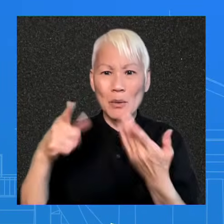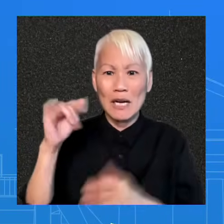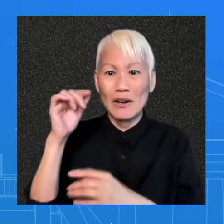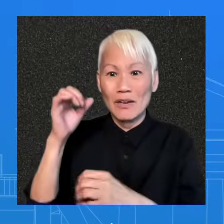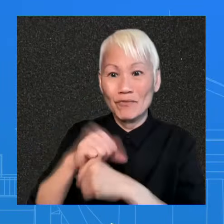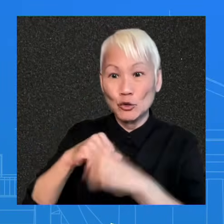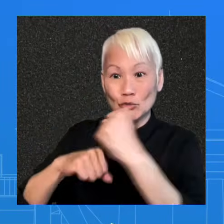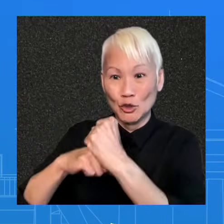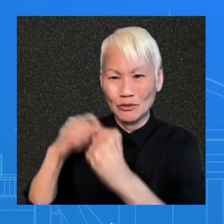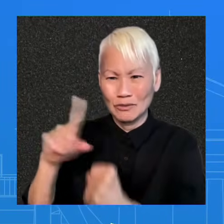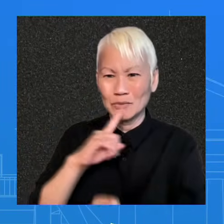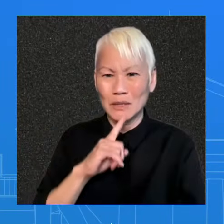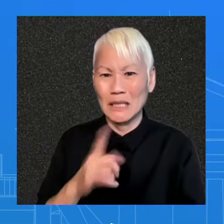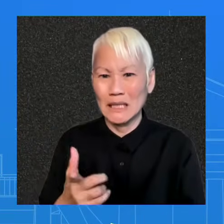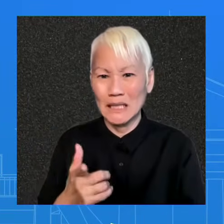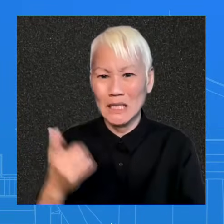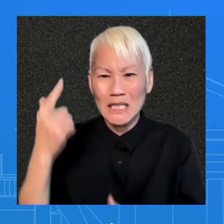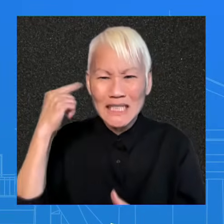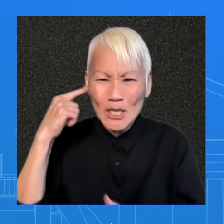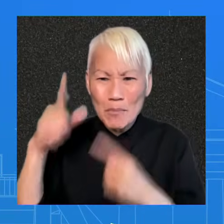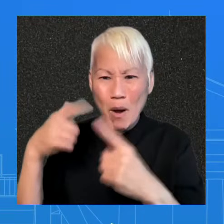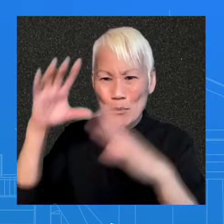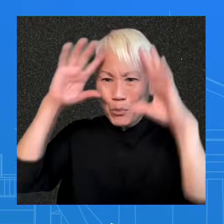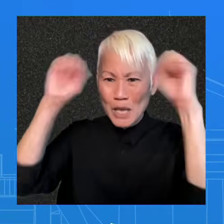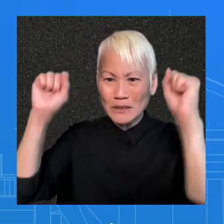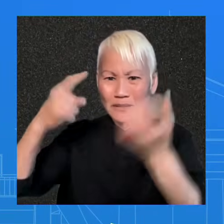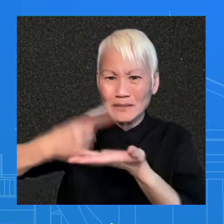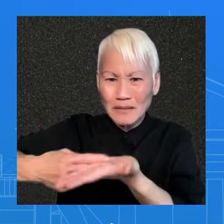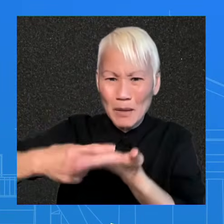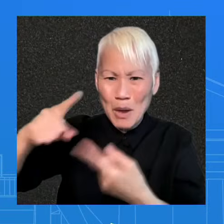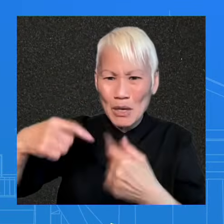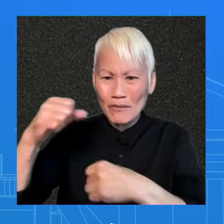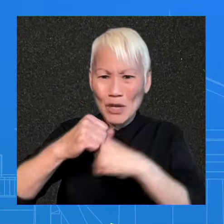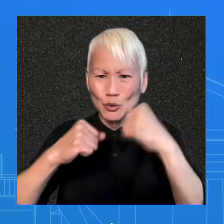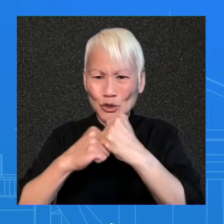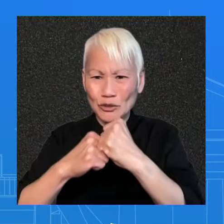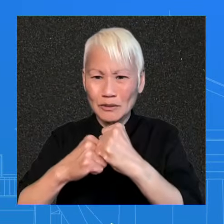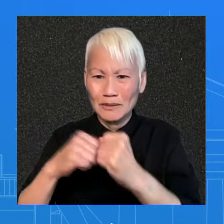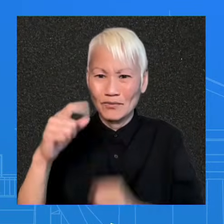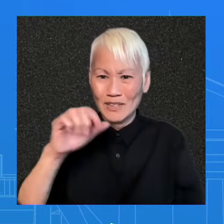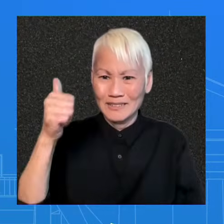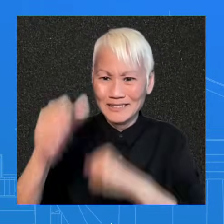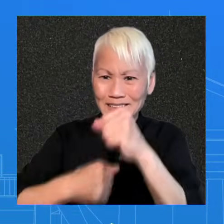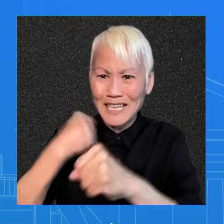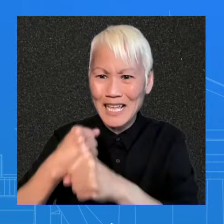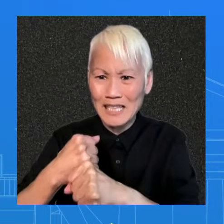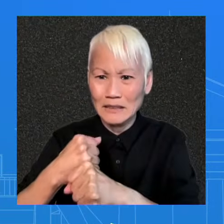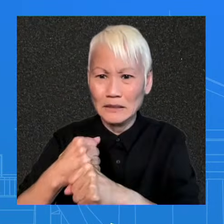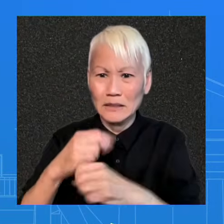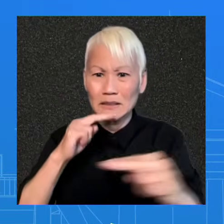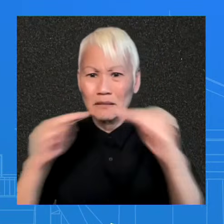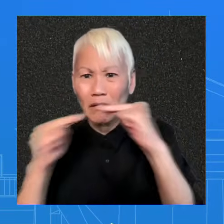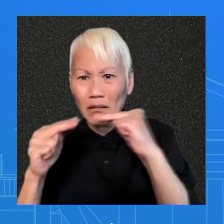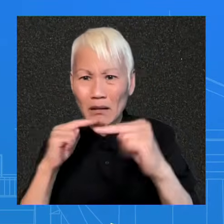When you think about being --for Medicare being able to negotiate and lower cost for Americans, that matters.